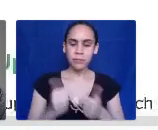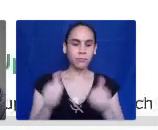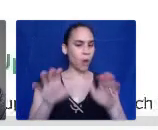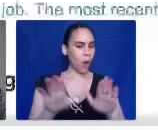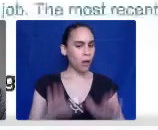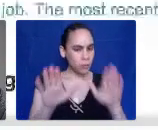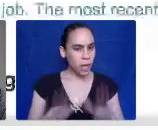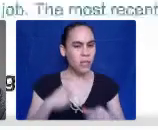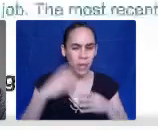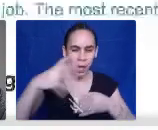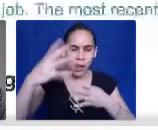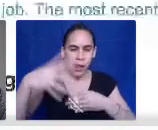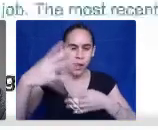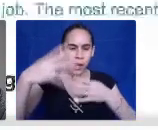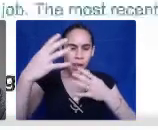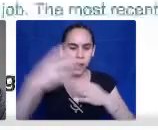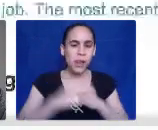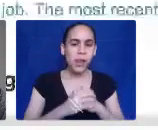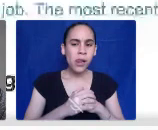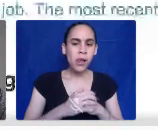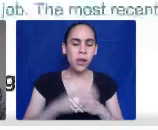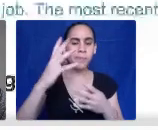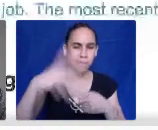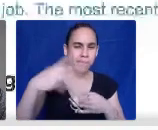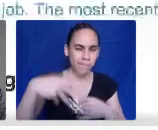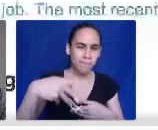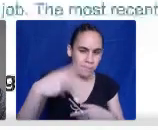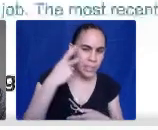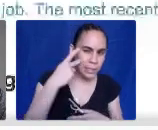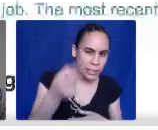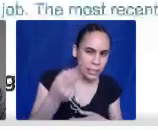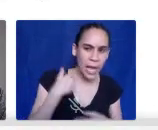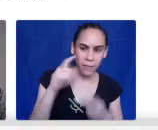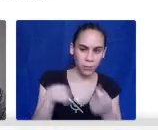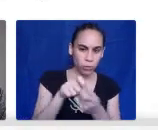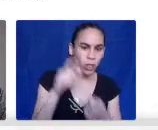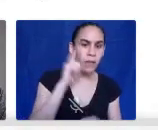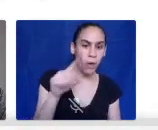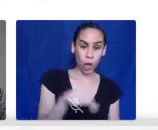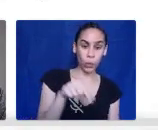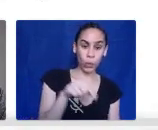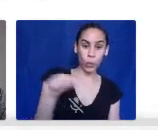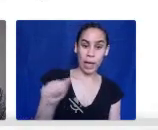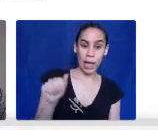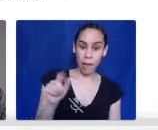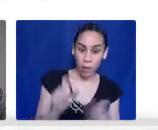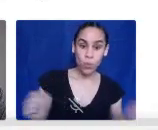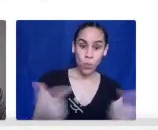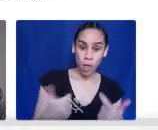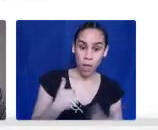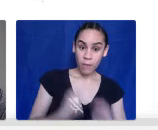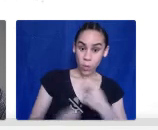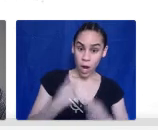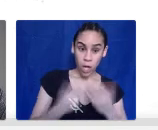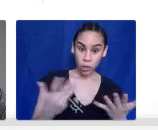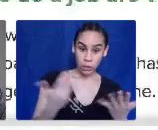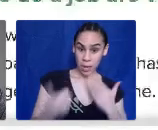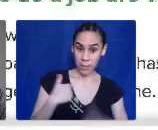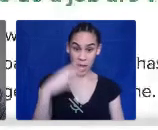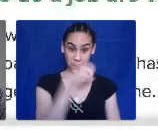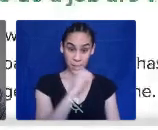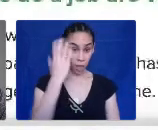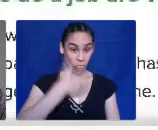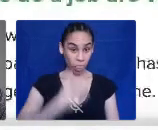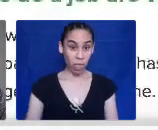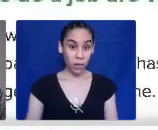is there any particular things um for q a um that you all have questions on that i missed